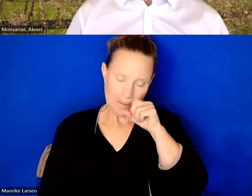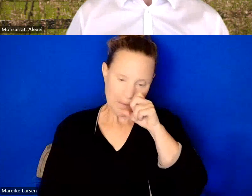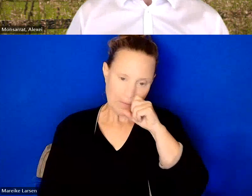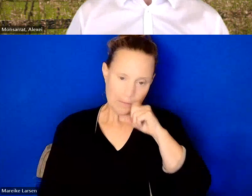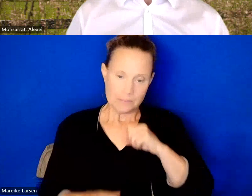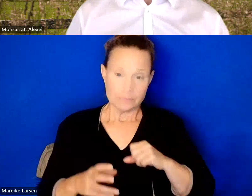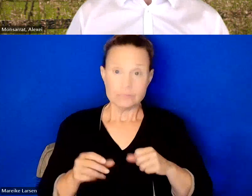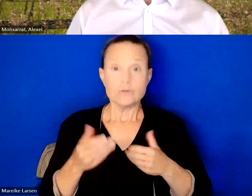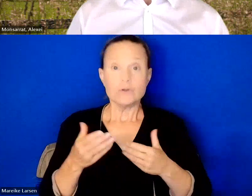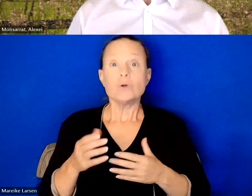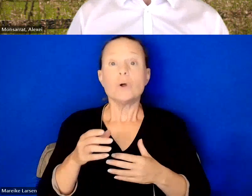And go ahead, Krista.